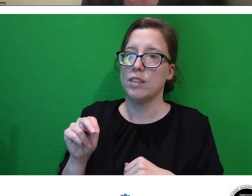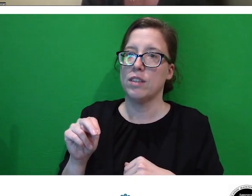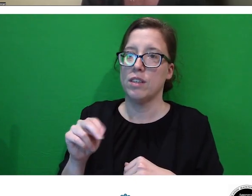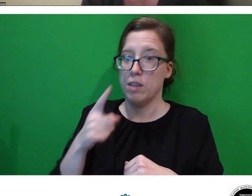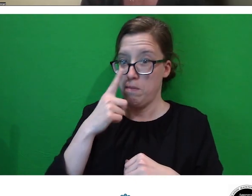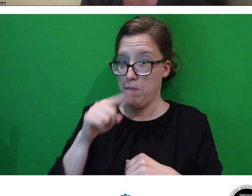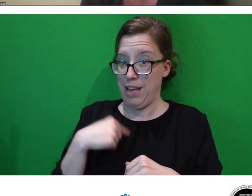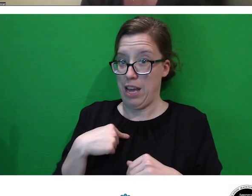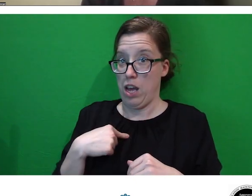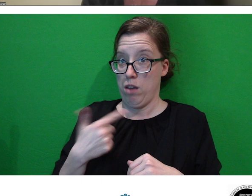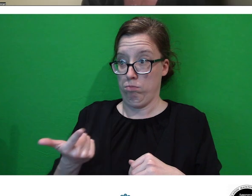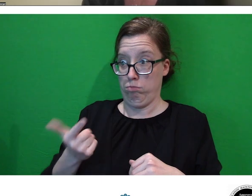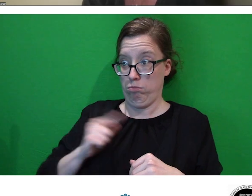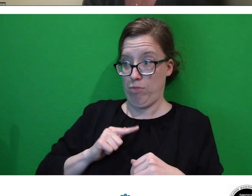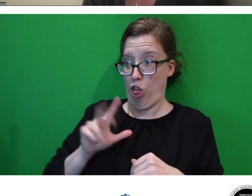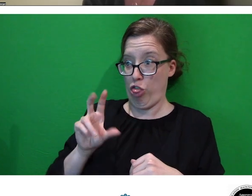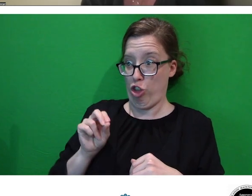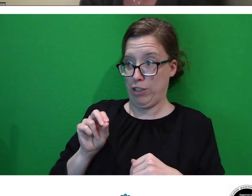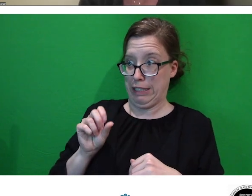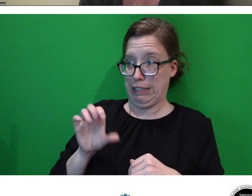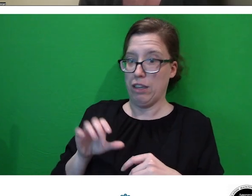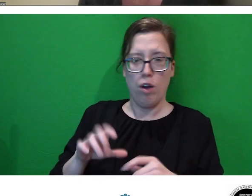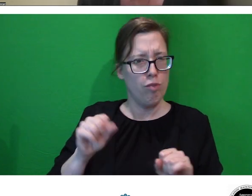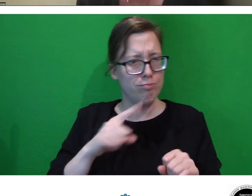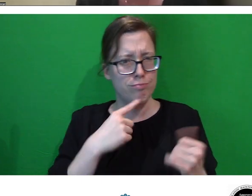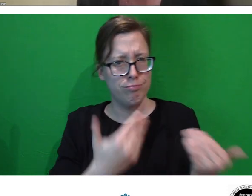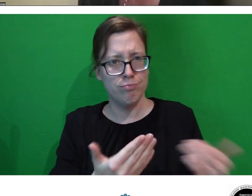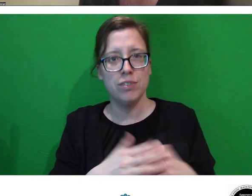you so much. Great information, new information and some nice reminders."